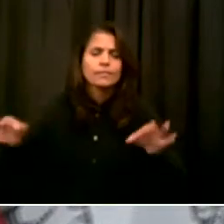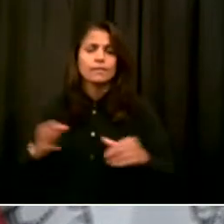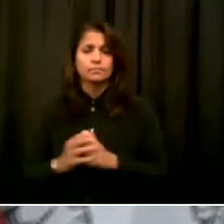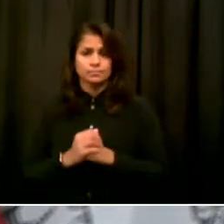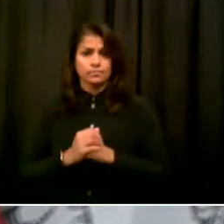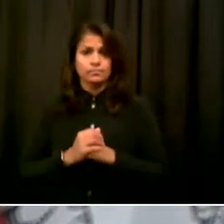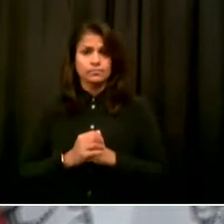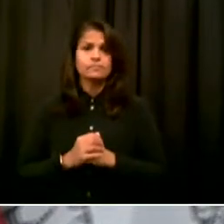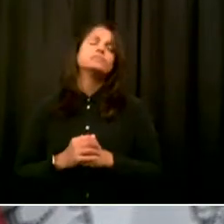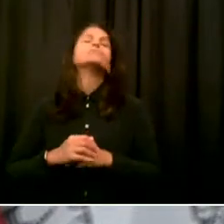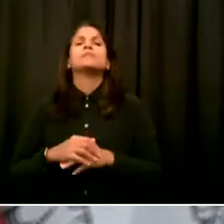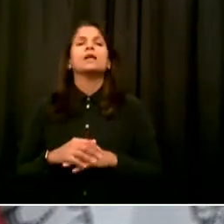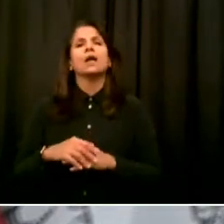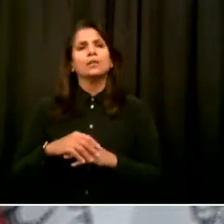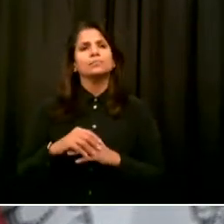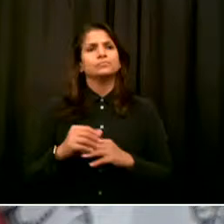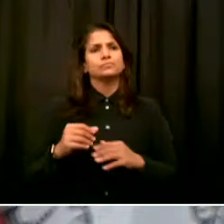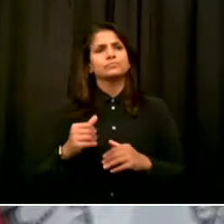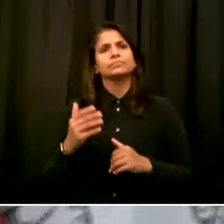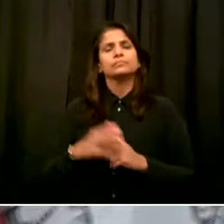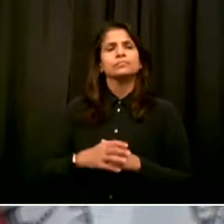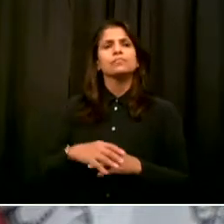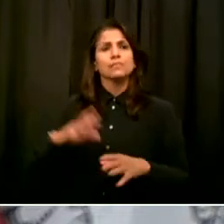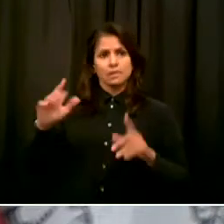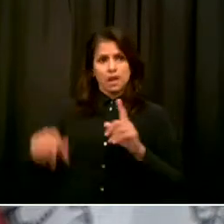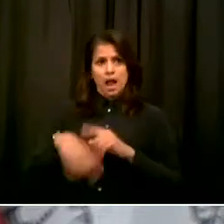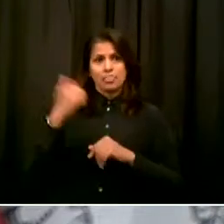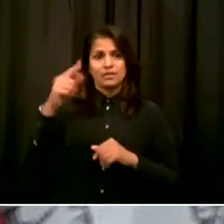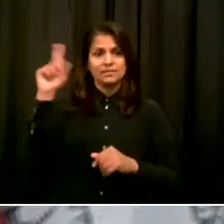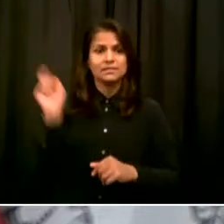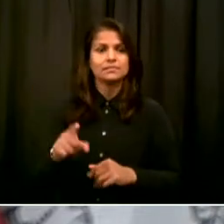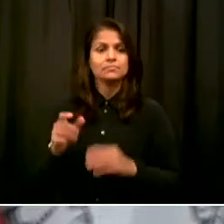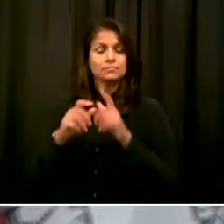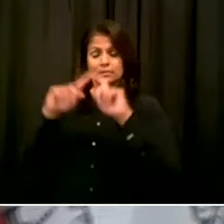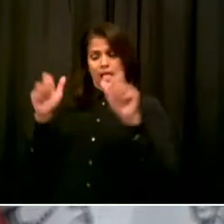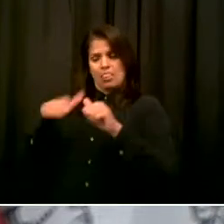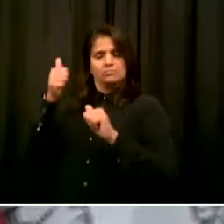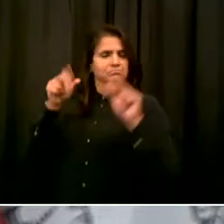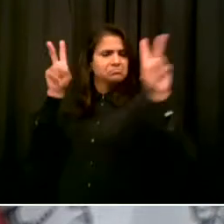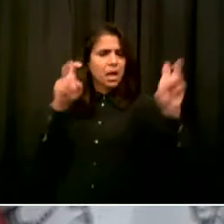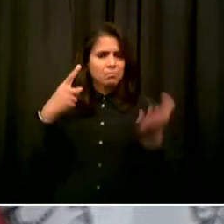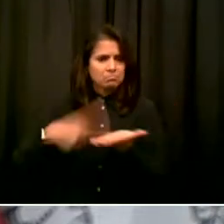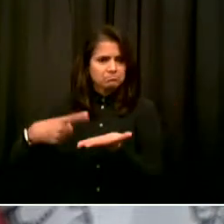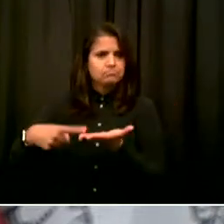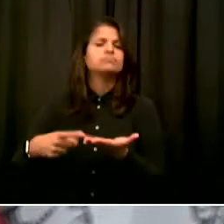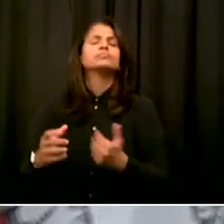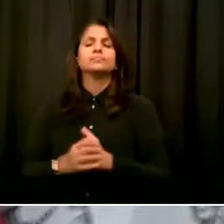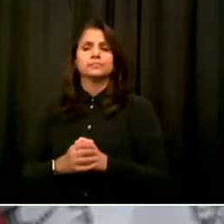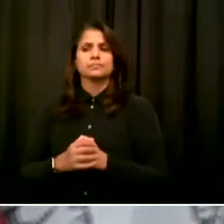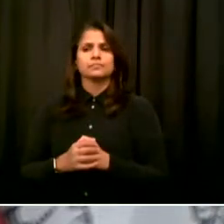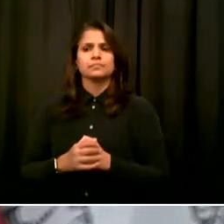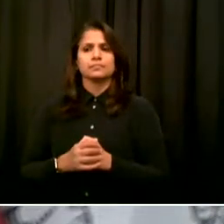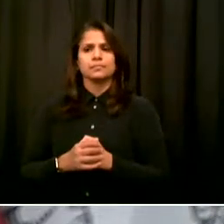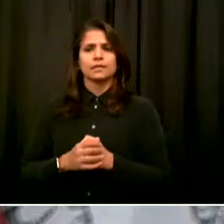NOW LET'S GO TO ANOTHER IMPORTANT TOOCPI. IT REALLY IS